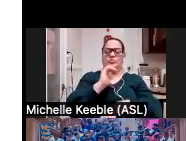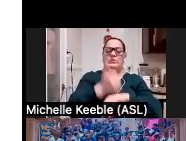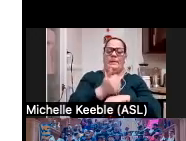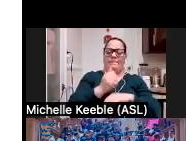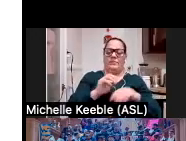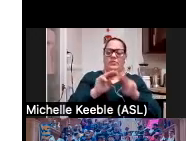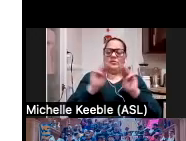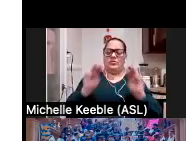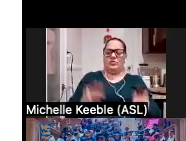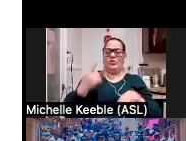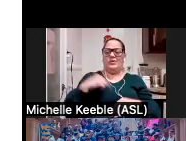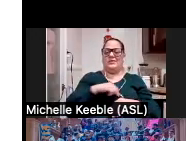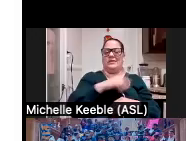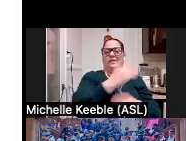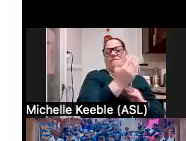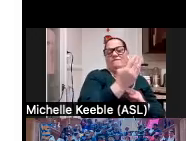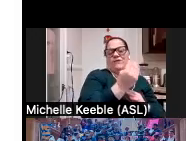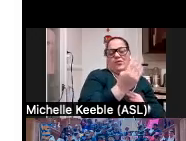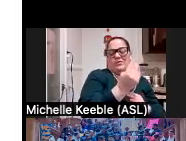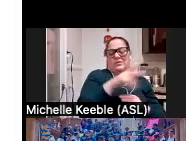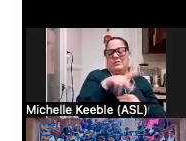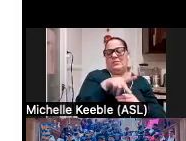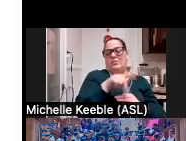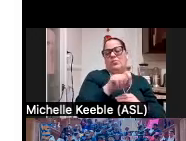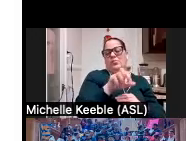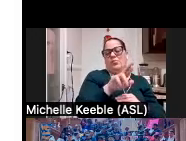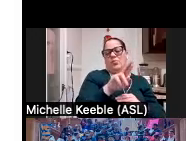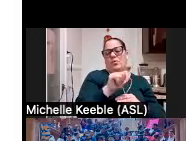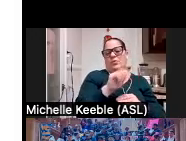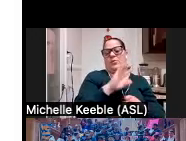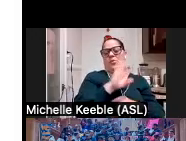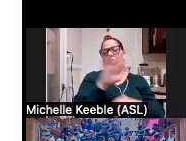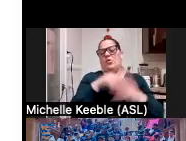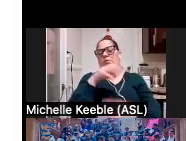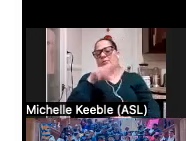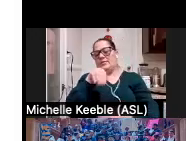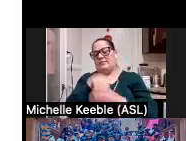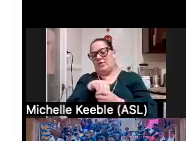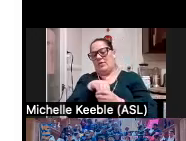say 14 portals we say portals but all these themes actually incorporate themselves in each and every